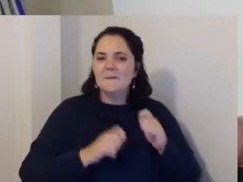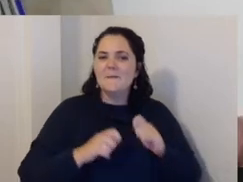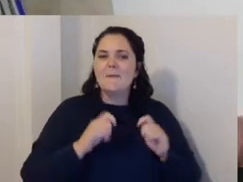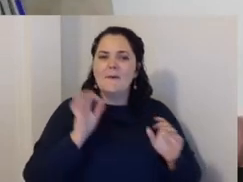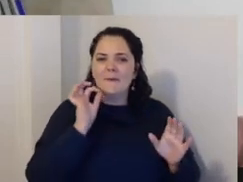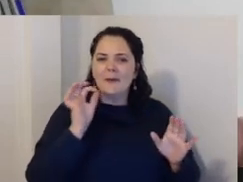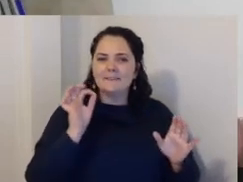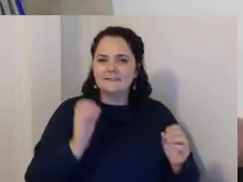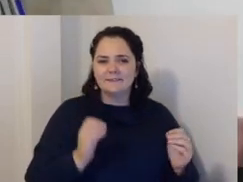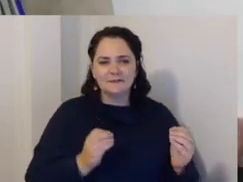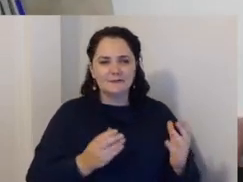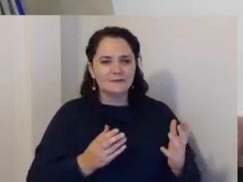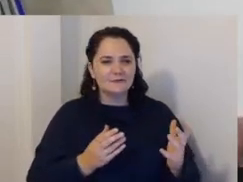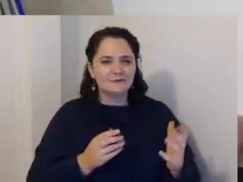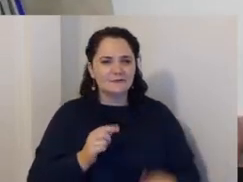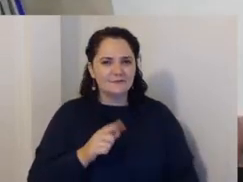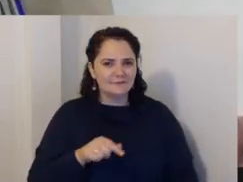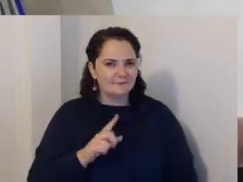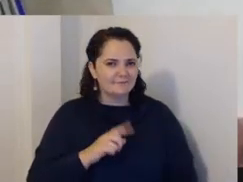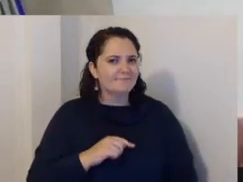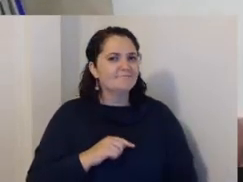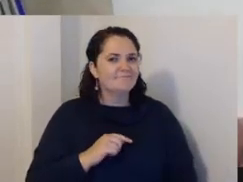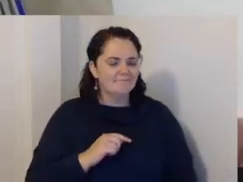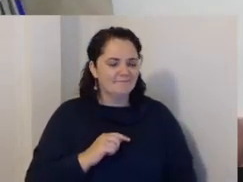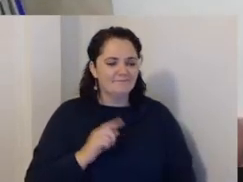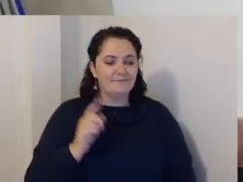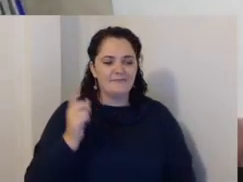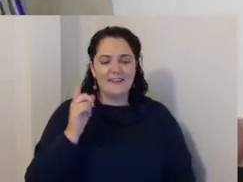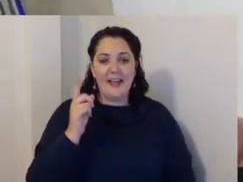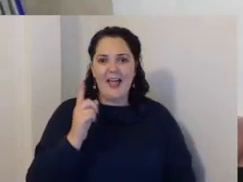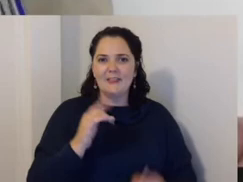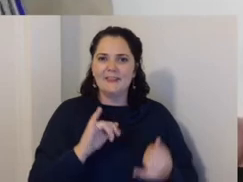which were dark on a white page before now are starting to catch that silvery graphite